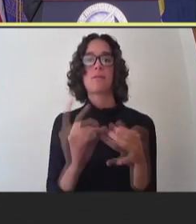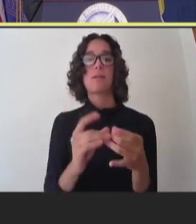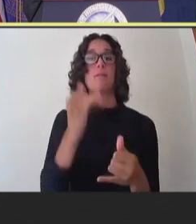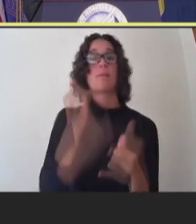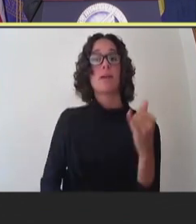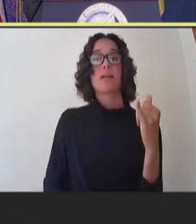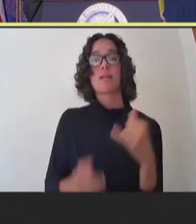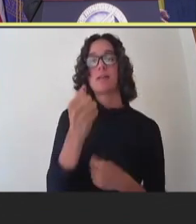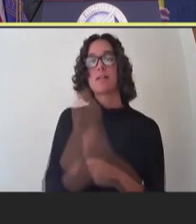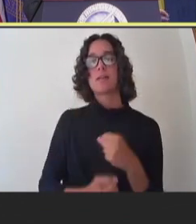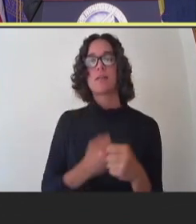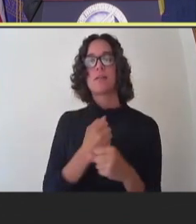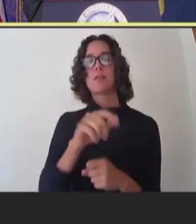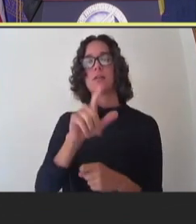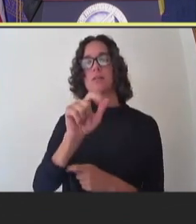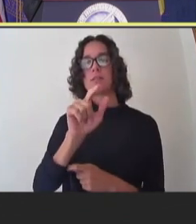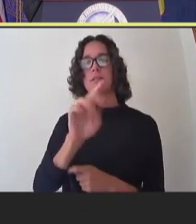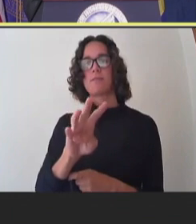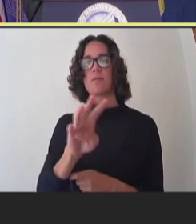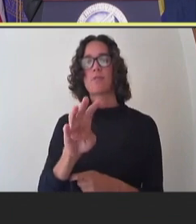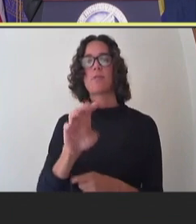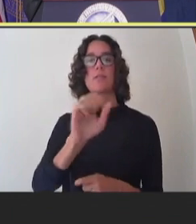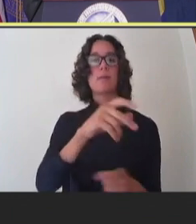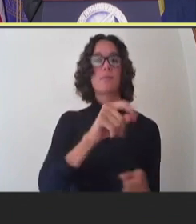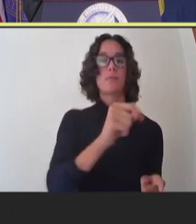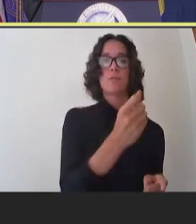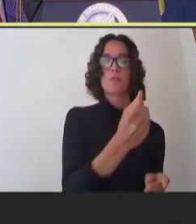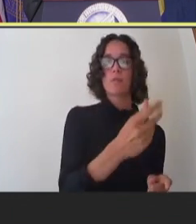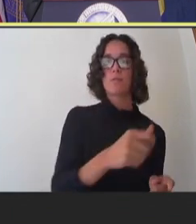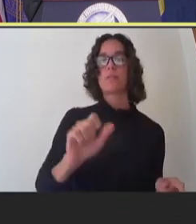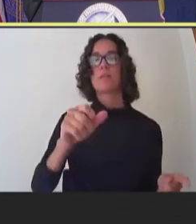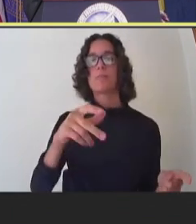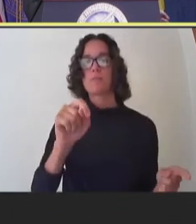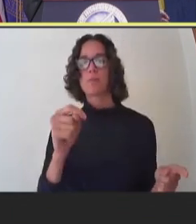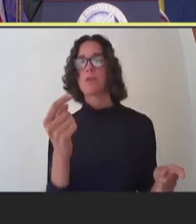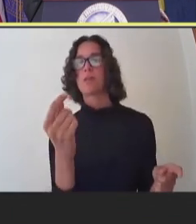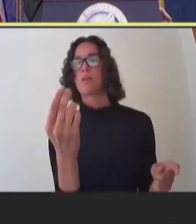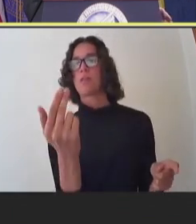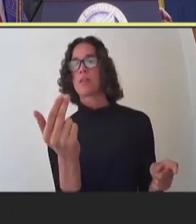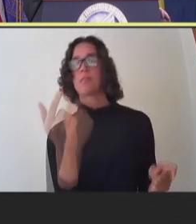your calendar. That's September 12th and 13th, 2024. And please refer to the NVAC